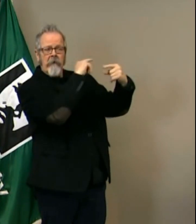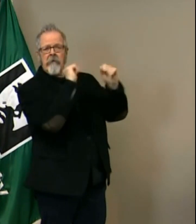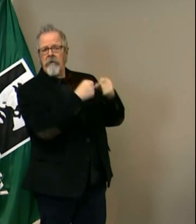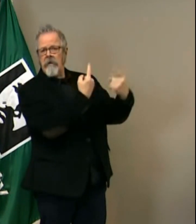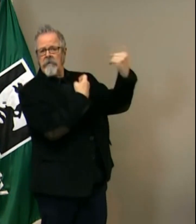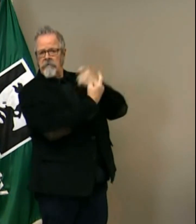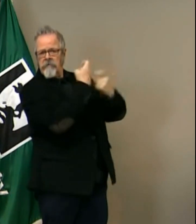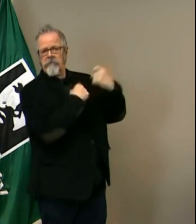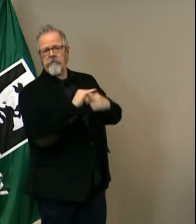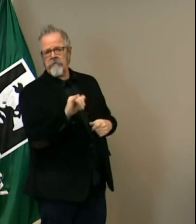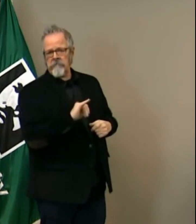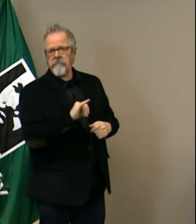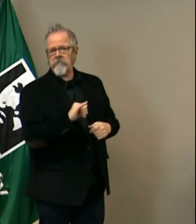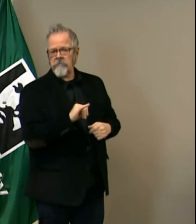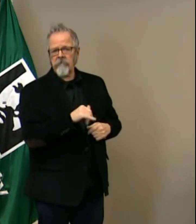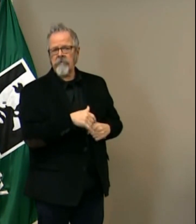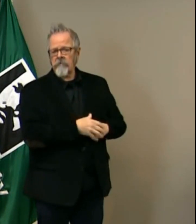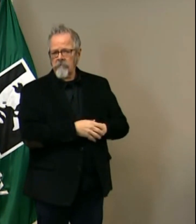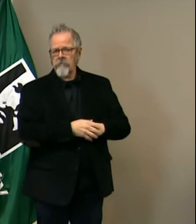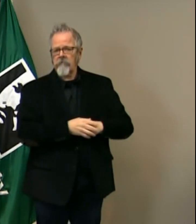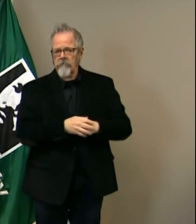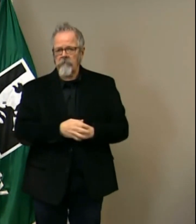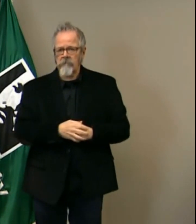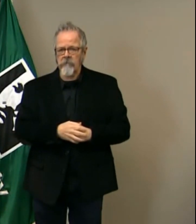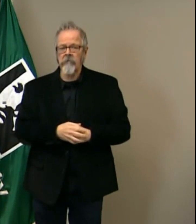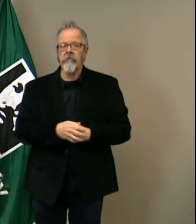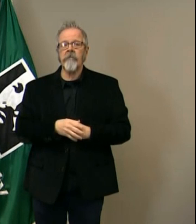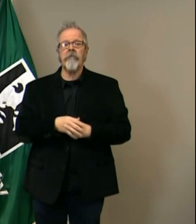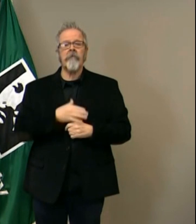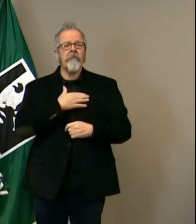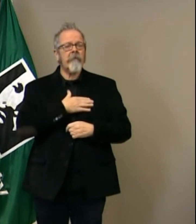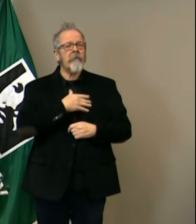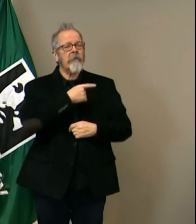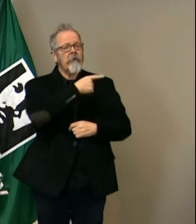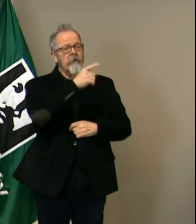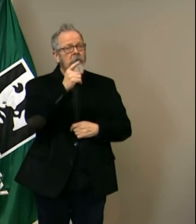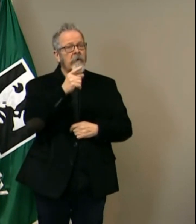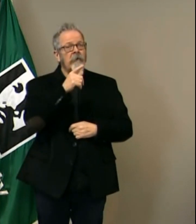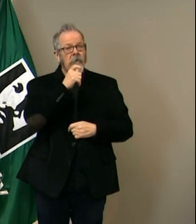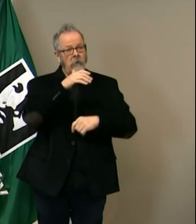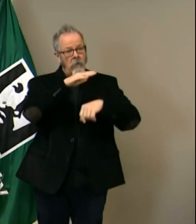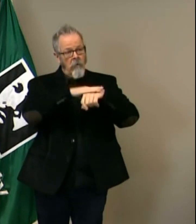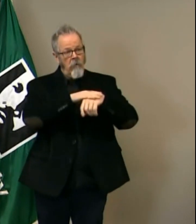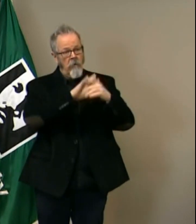muted until you are called upon if there is excess background noise will mute the